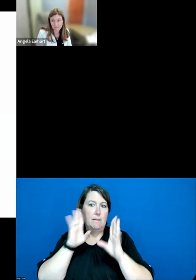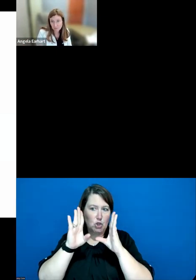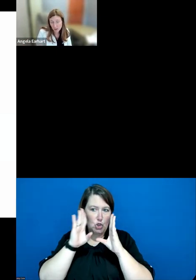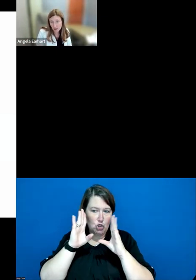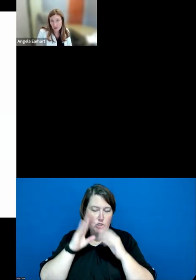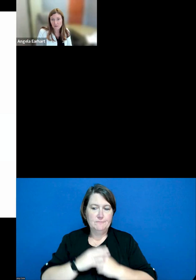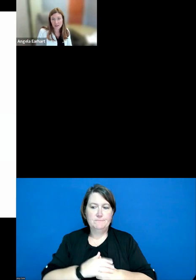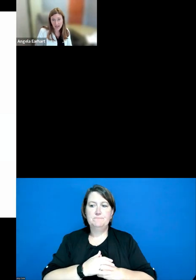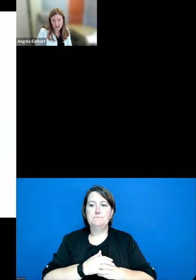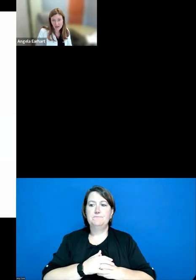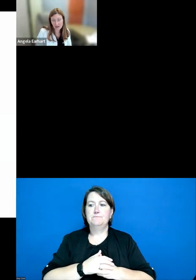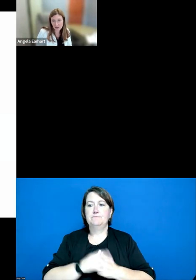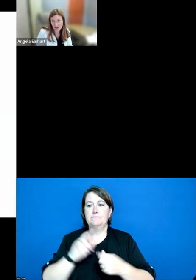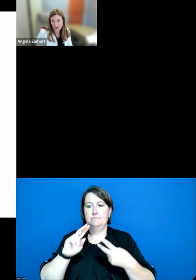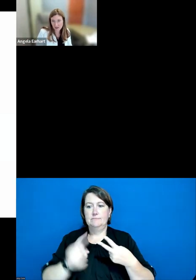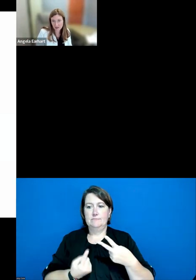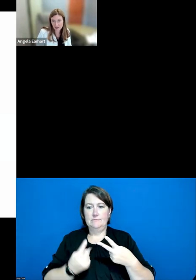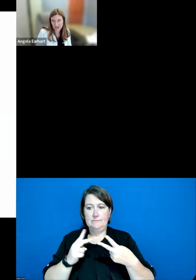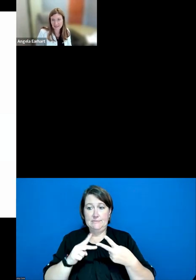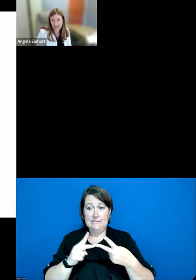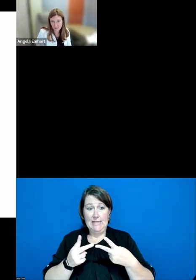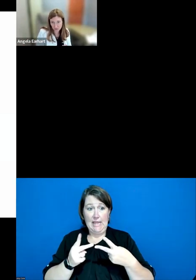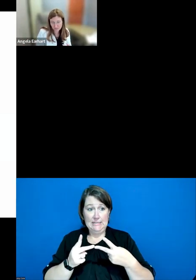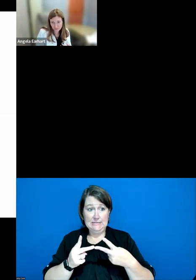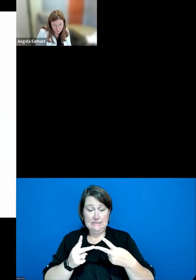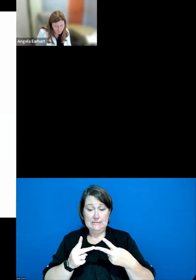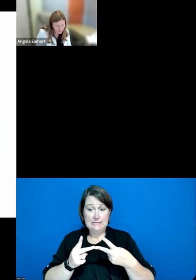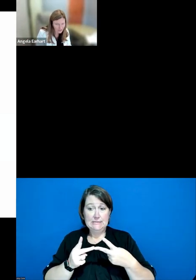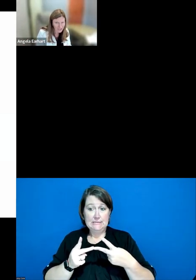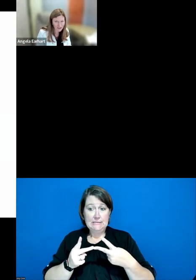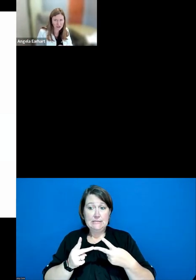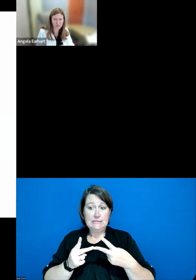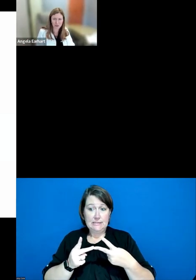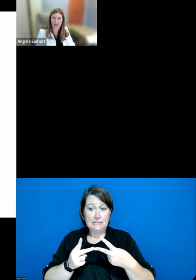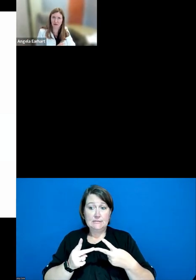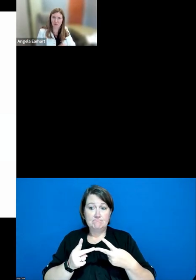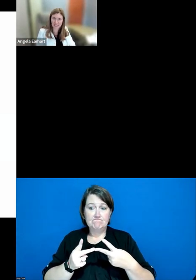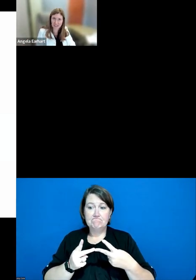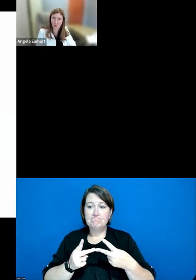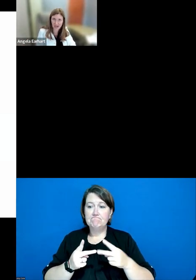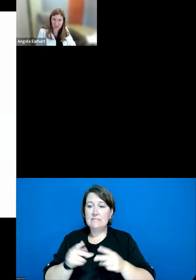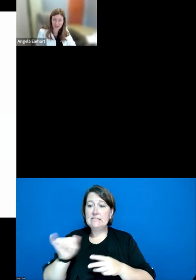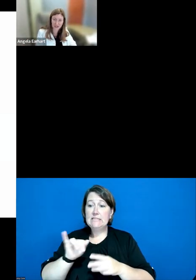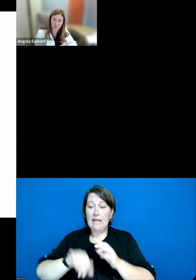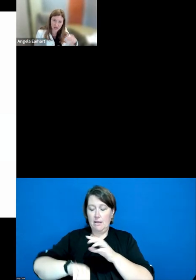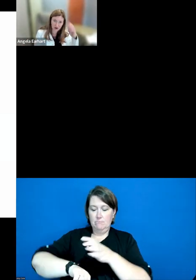The second example is actually almost like a wrist watch that you wear.